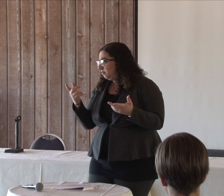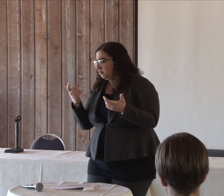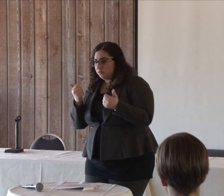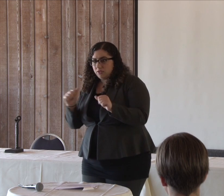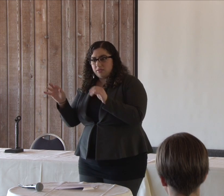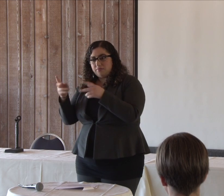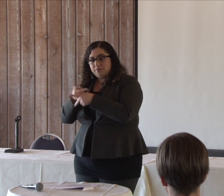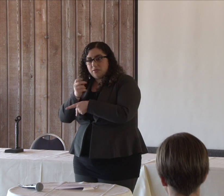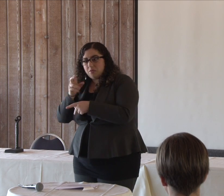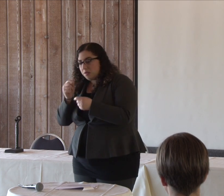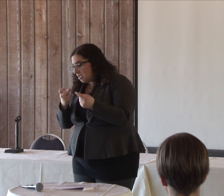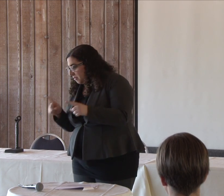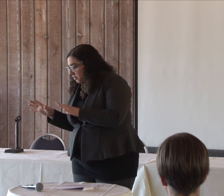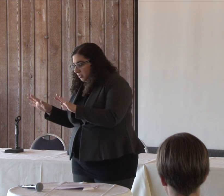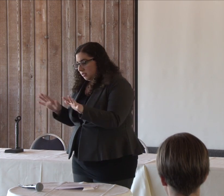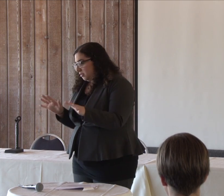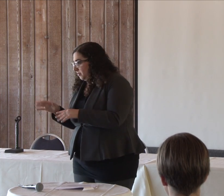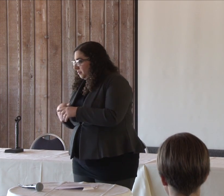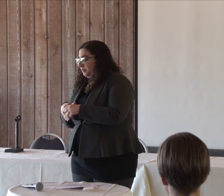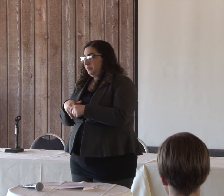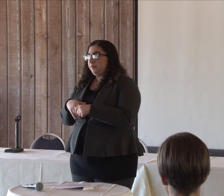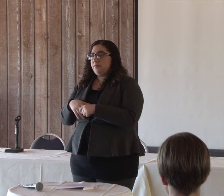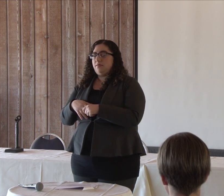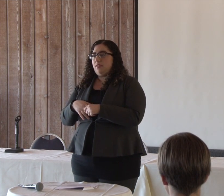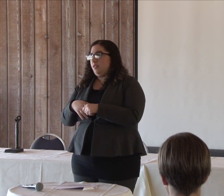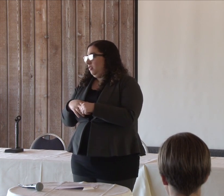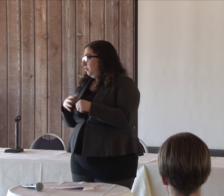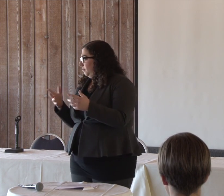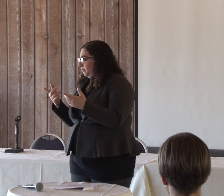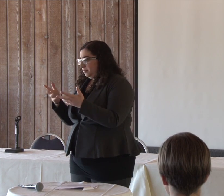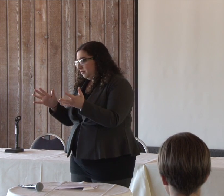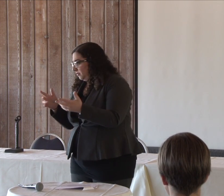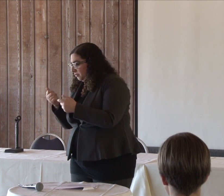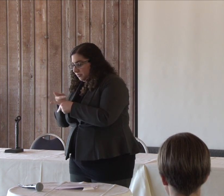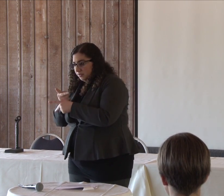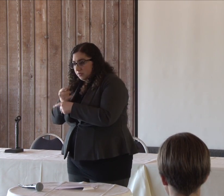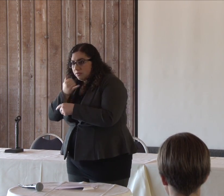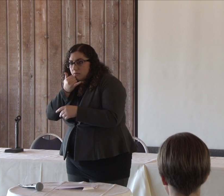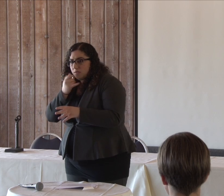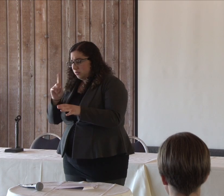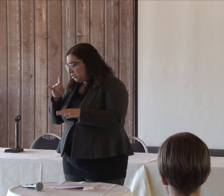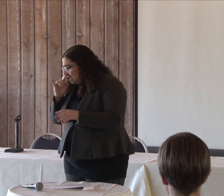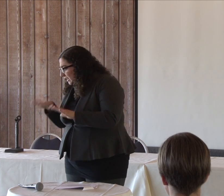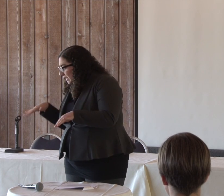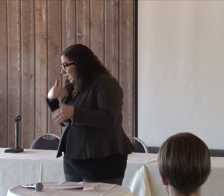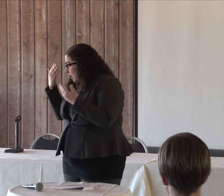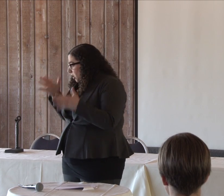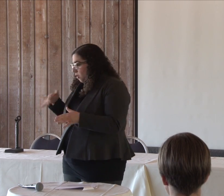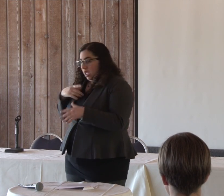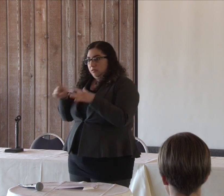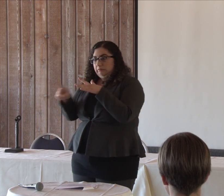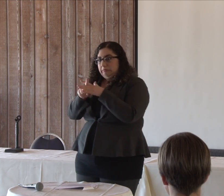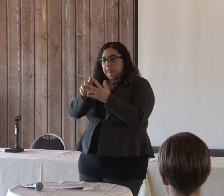into the hospital. Being extremely upset And an interpreter coming on to the scene at the last minute trying to figure out what's